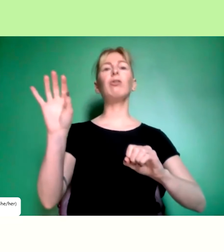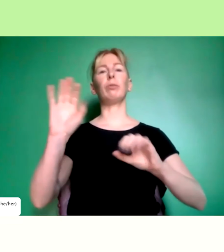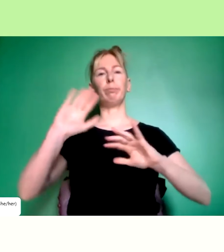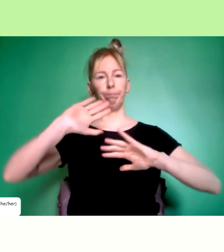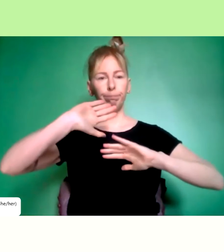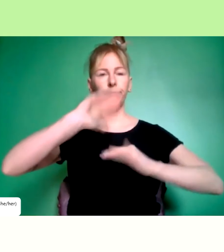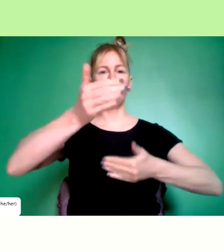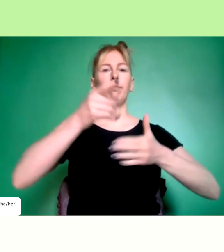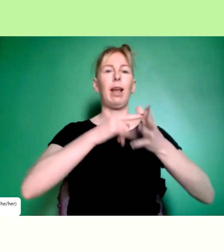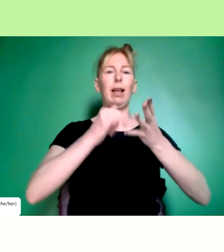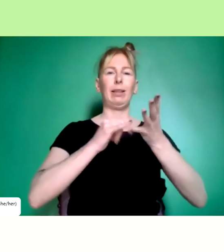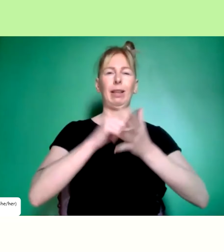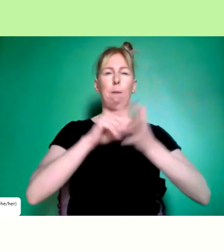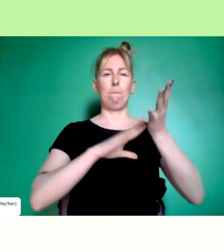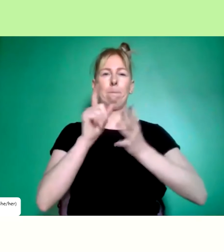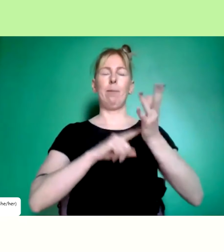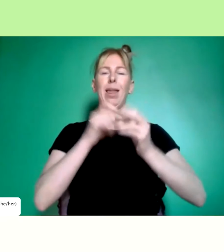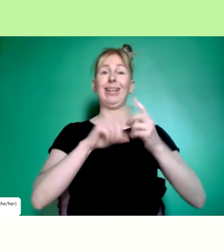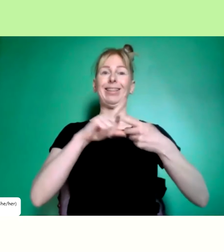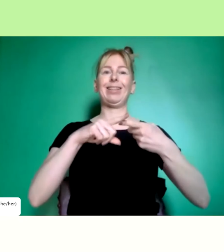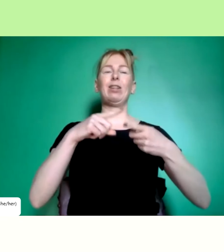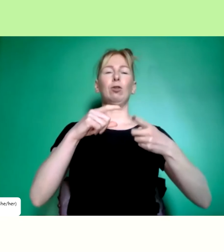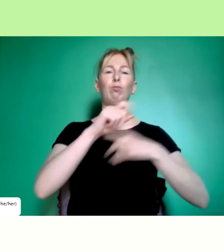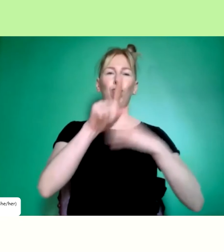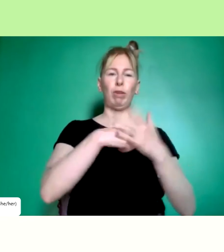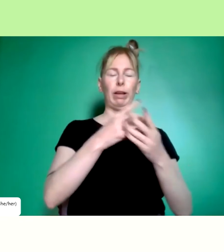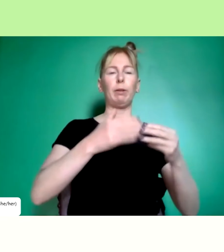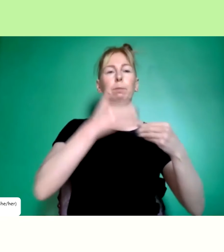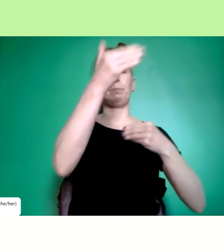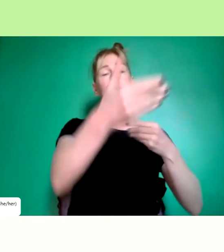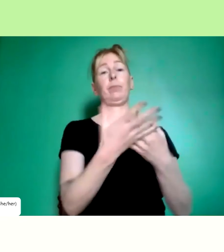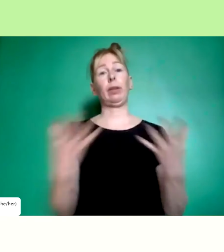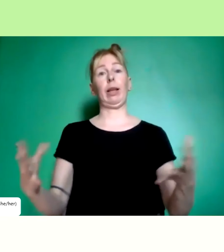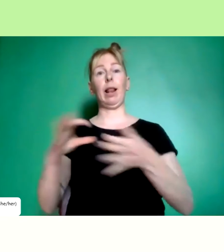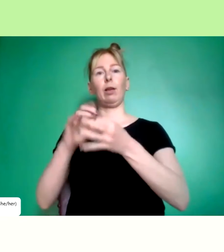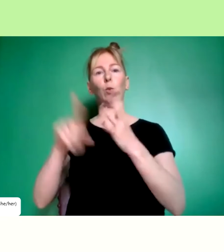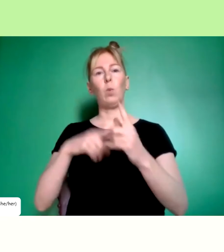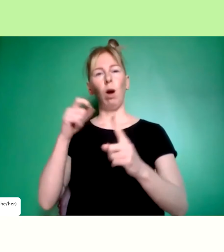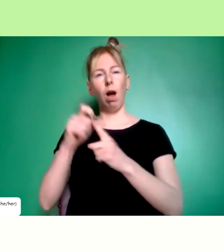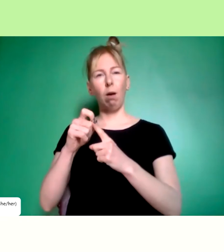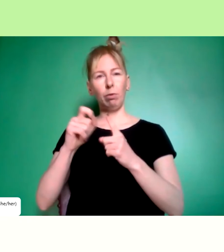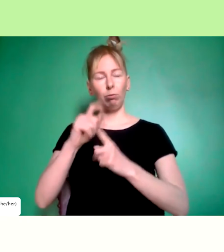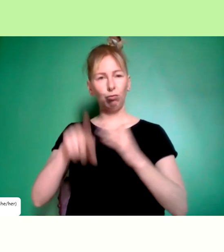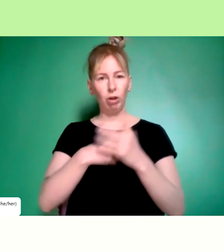Projects in partnership with Flat Time House and in association with Liverpool Biennial.